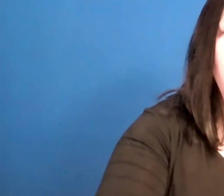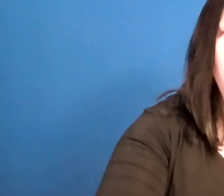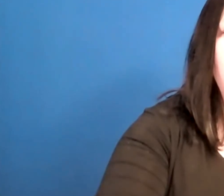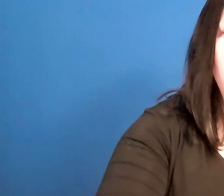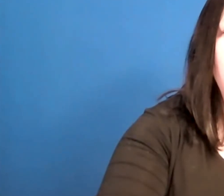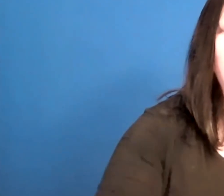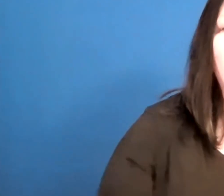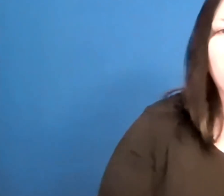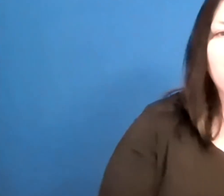You're muted, Mel.